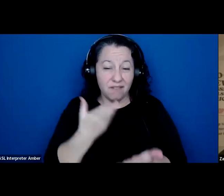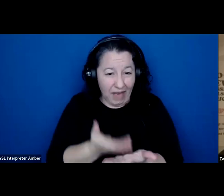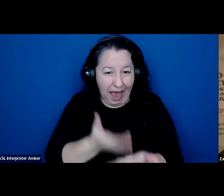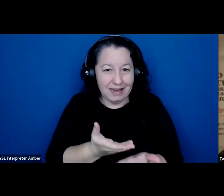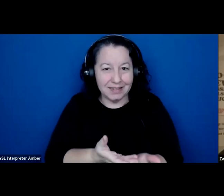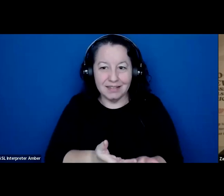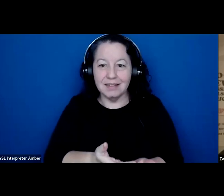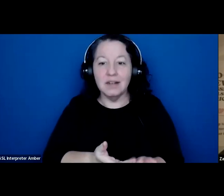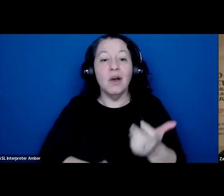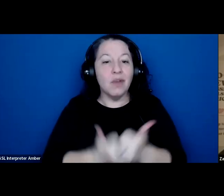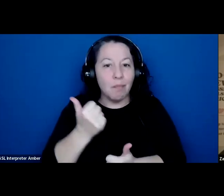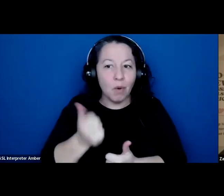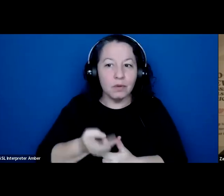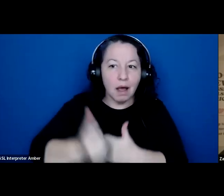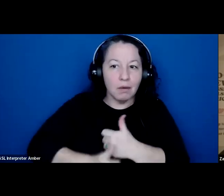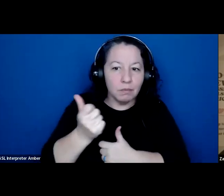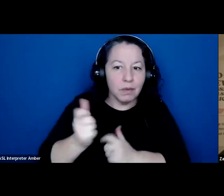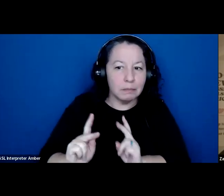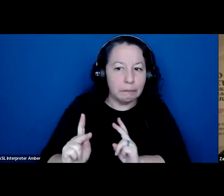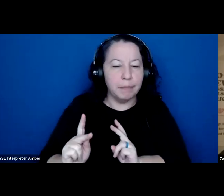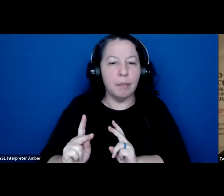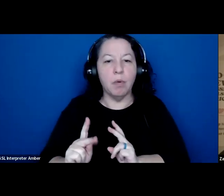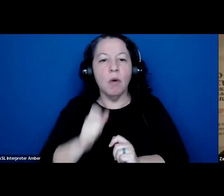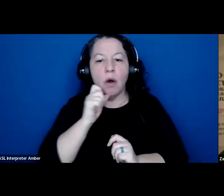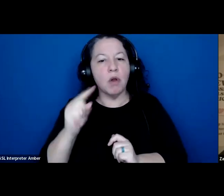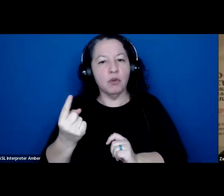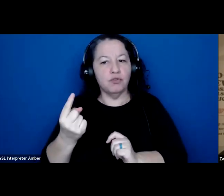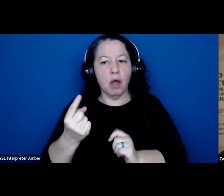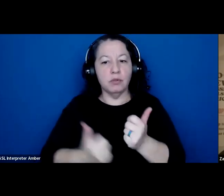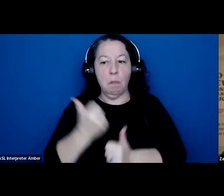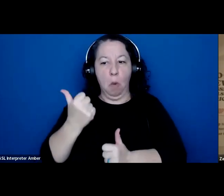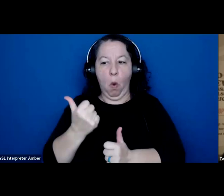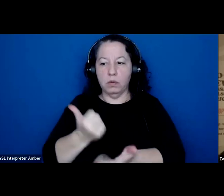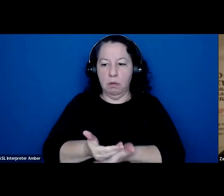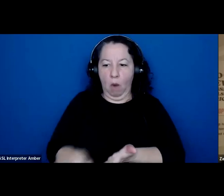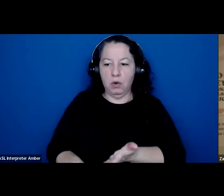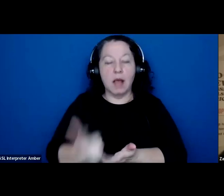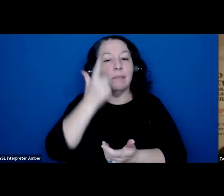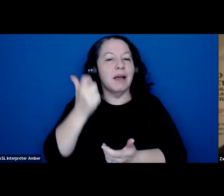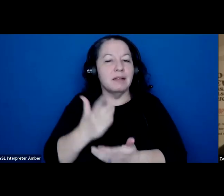and marginalized are not simply the most vulnerable and marginalized by some sort of innate natural phenomenon.